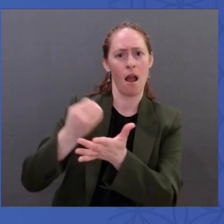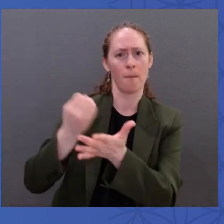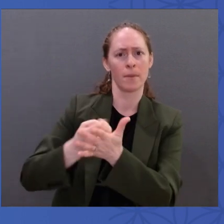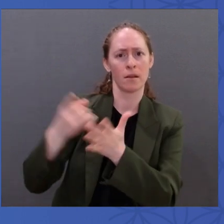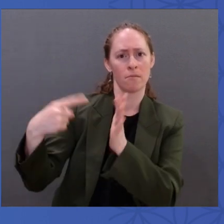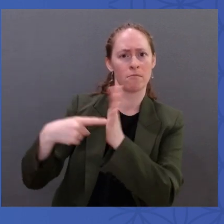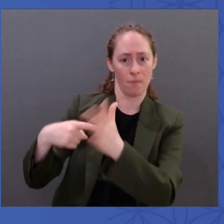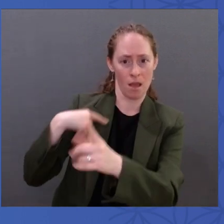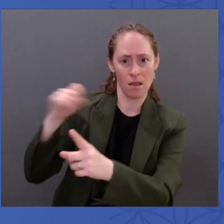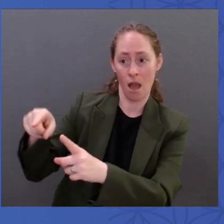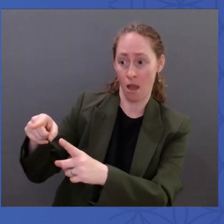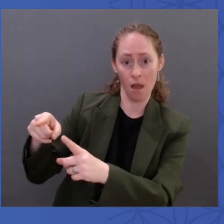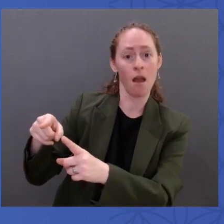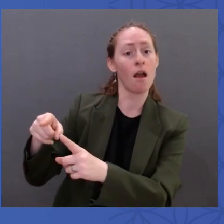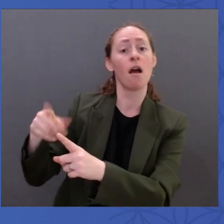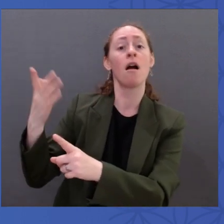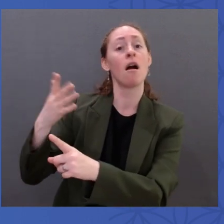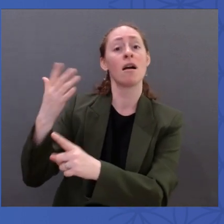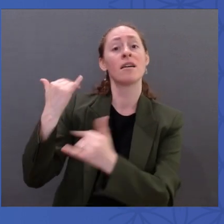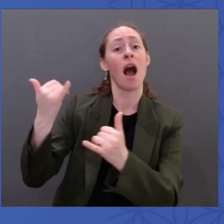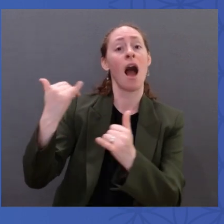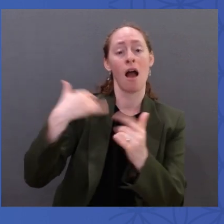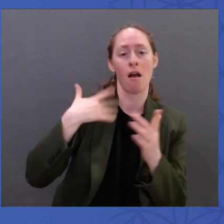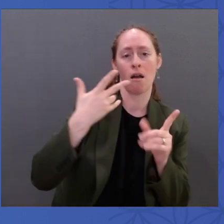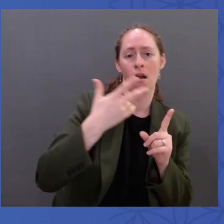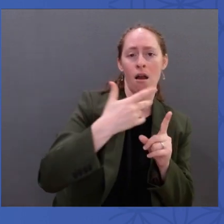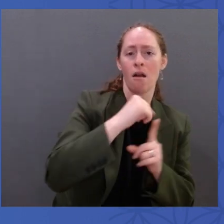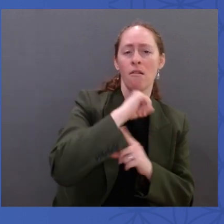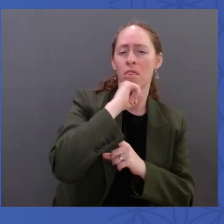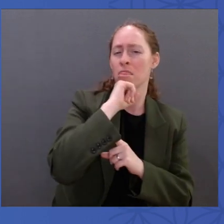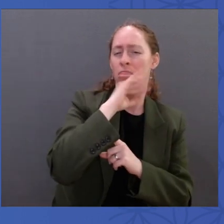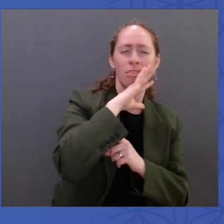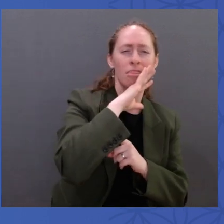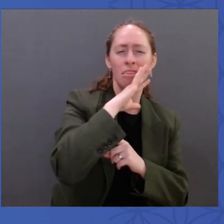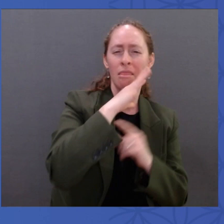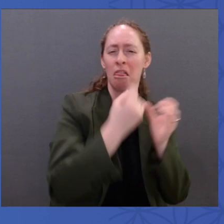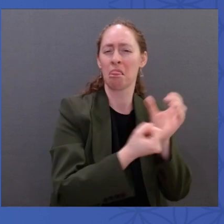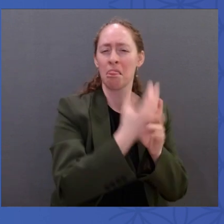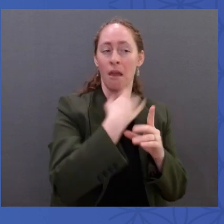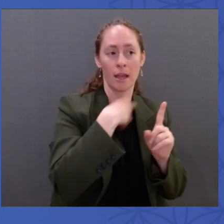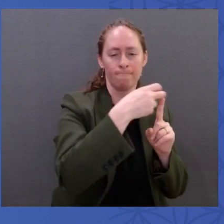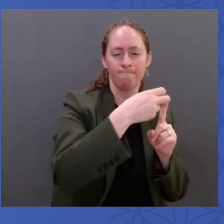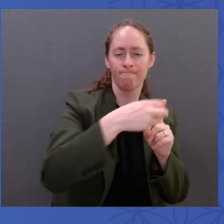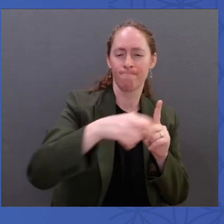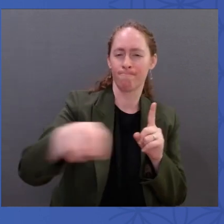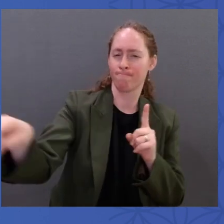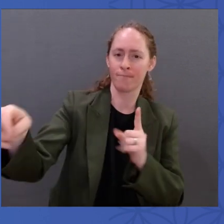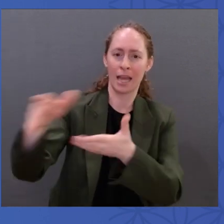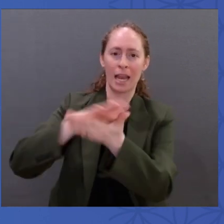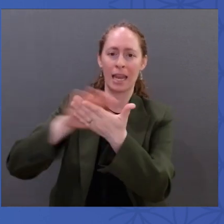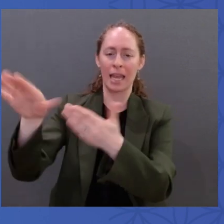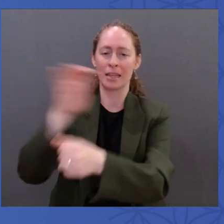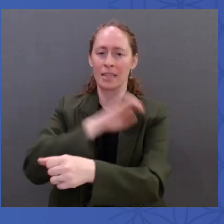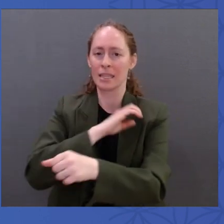reduce carbon emissions, promote the digital economy, and create added value through the application